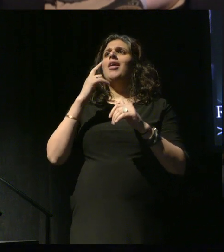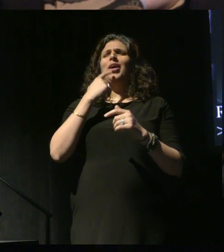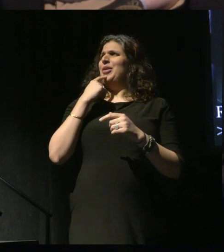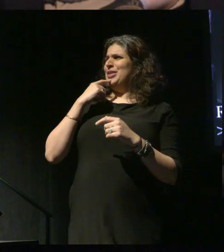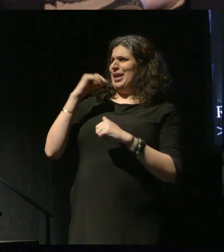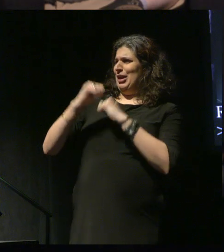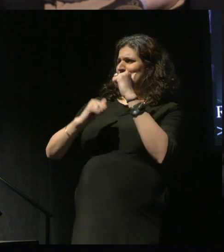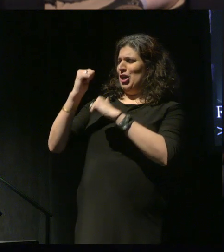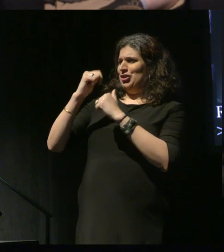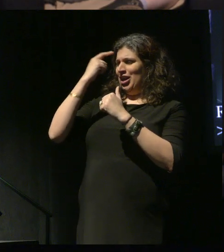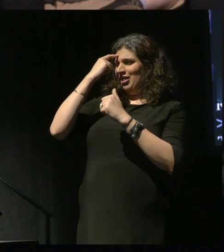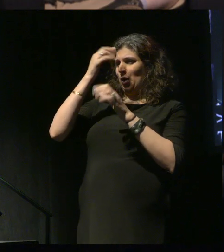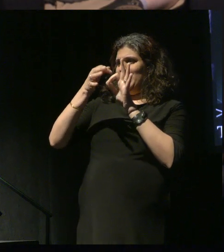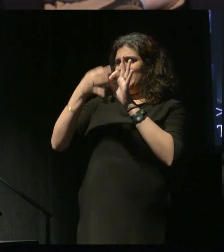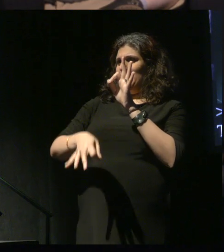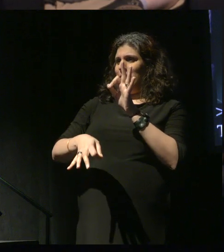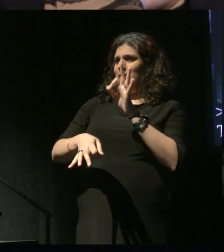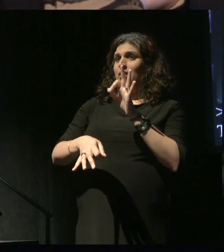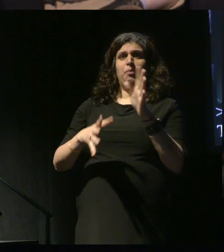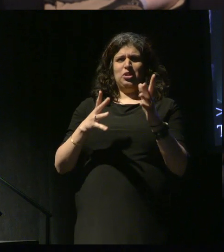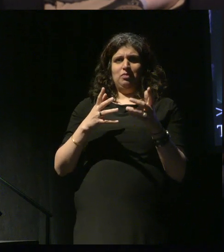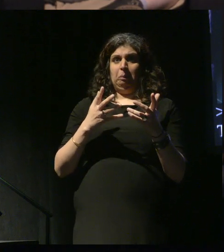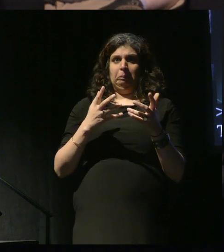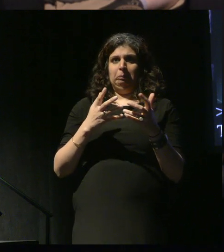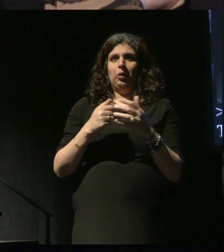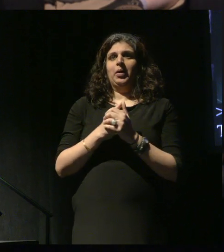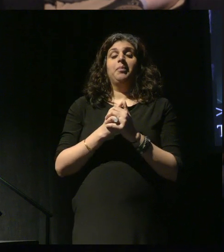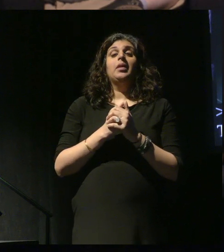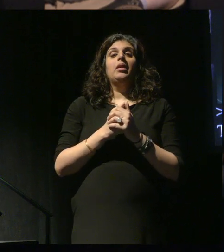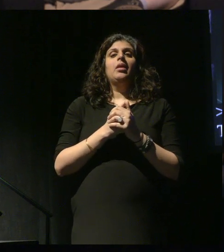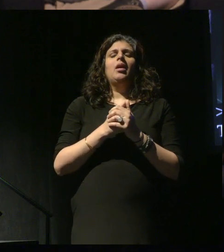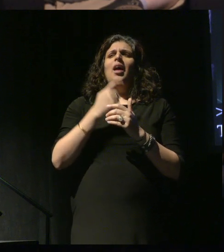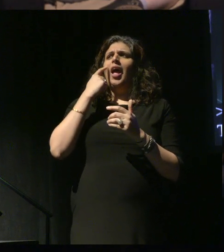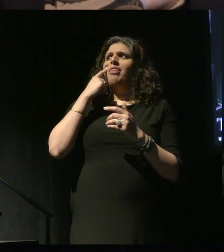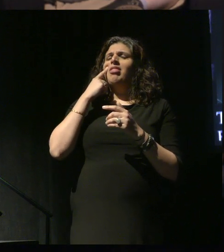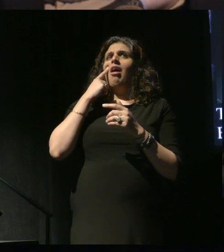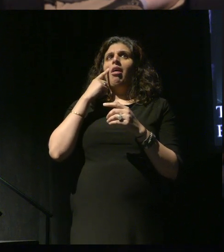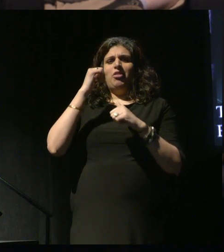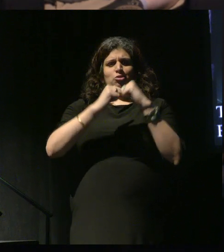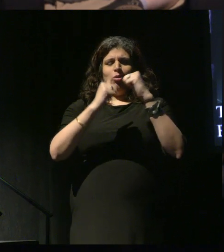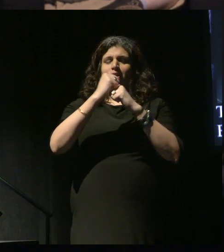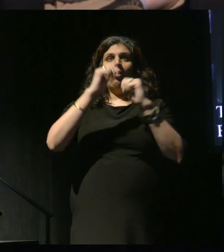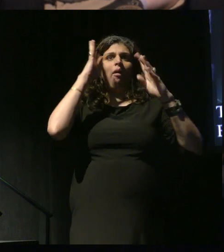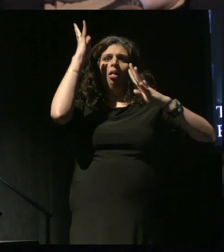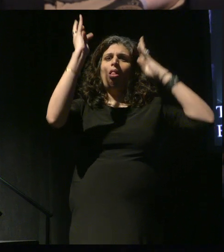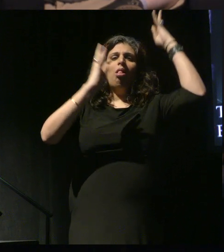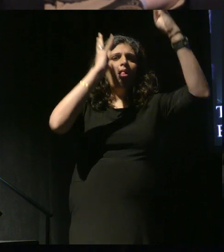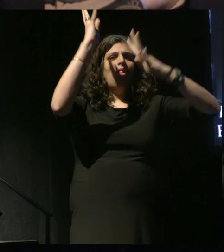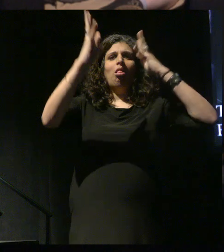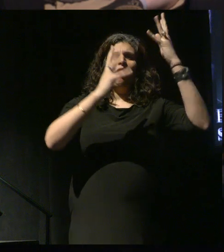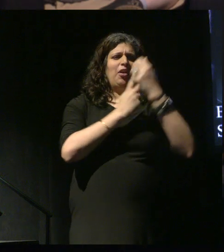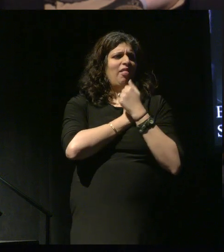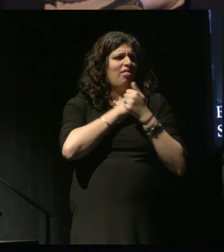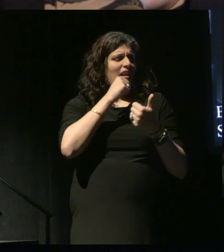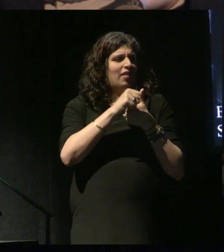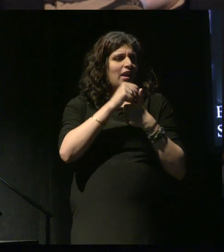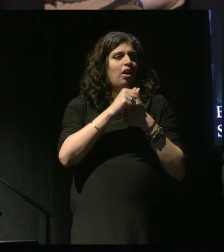because when I read it, I thought, oh my gosh, the structure is so inventive. Yes, there are these love letters, which by the way,